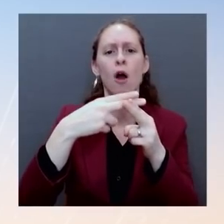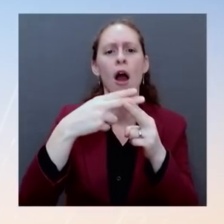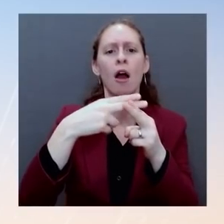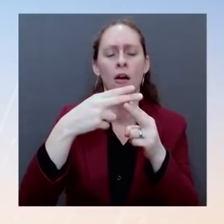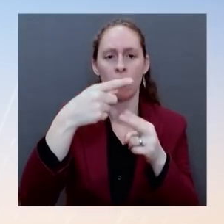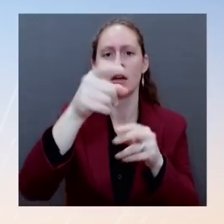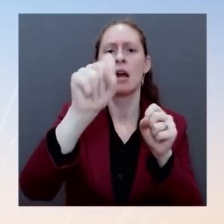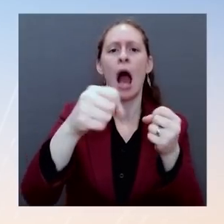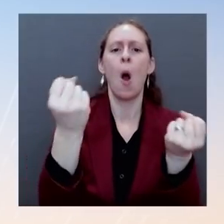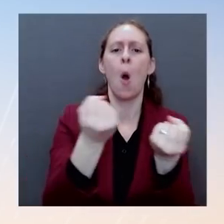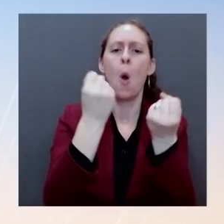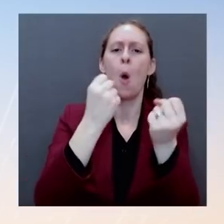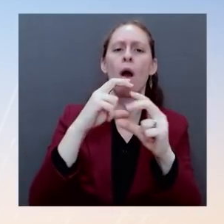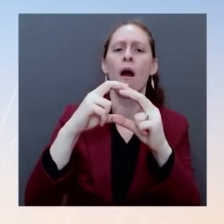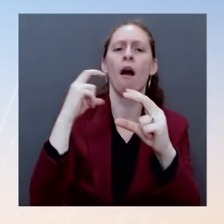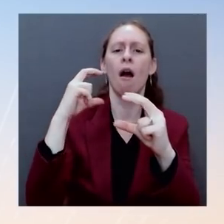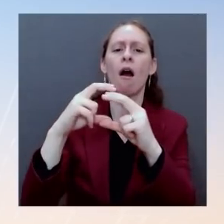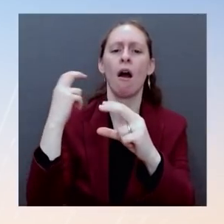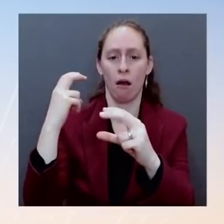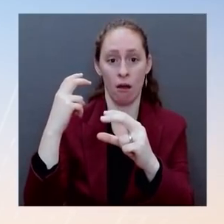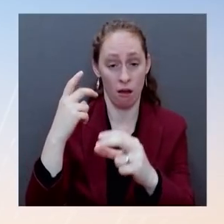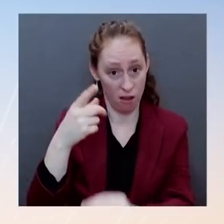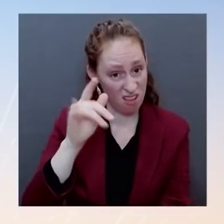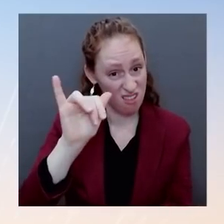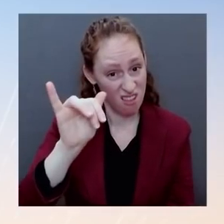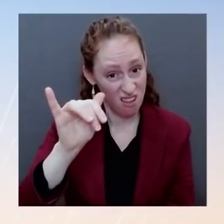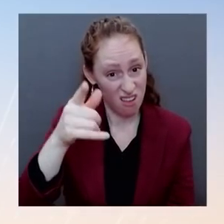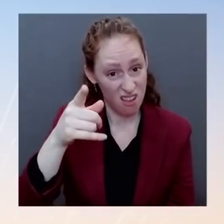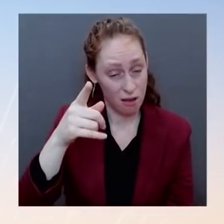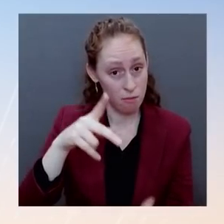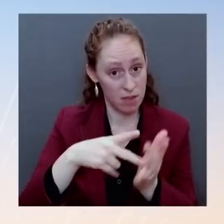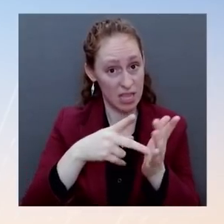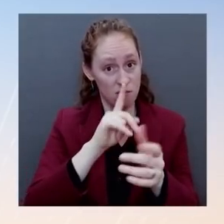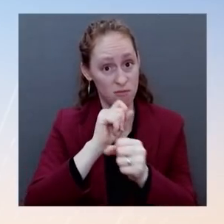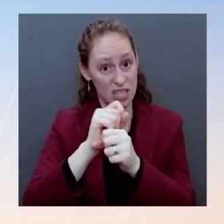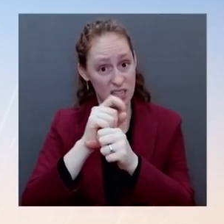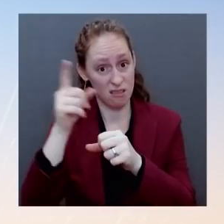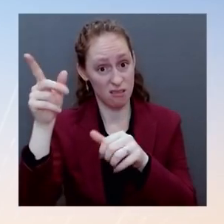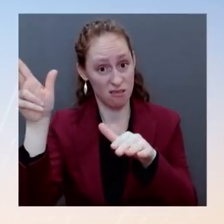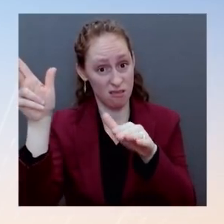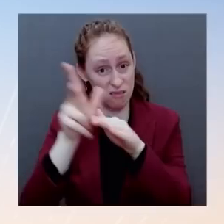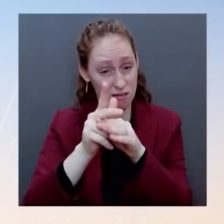We're going to go a little deep on ports, but this is exciting for me. The Press: I know you're not John Porcari. Mr. Deese: No, no, it's good. I'm thrilled.